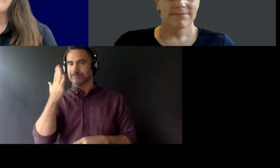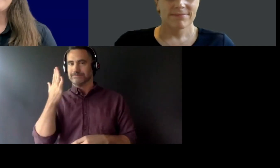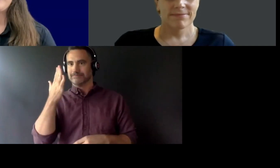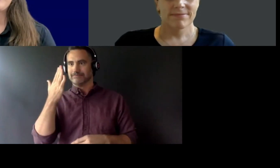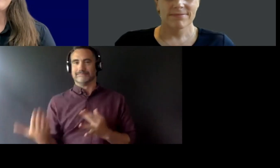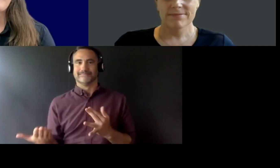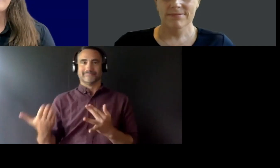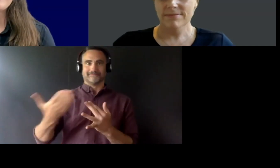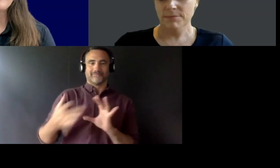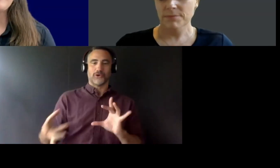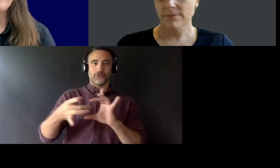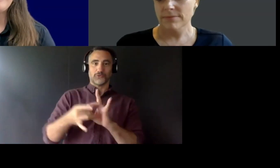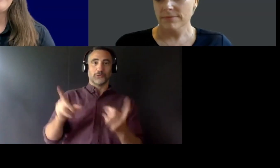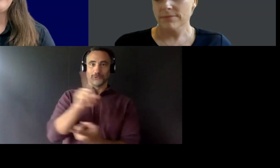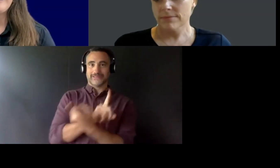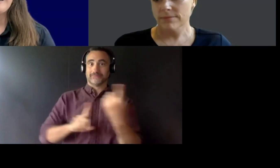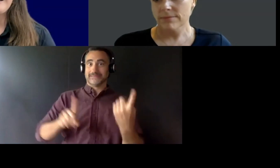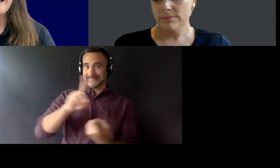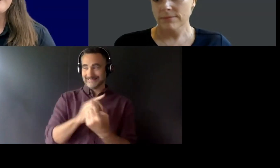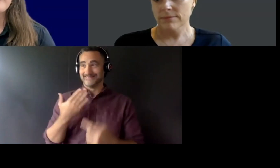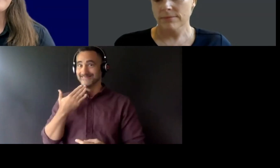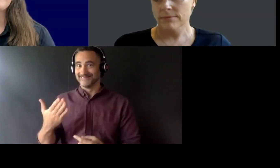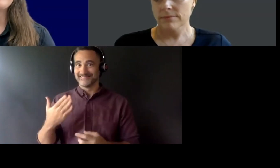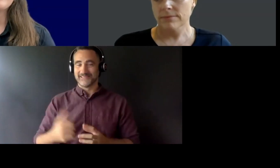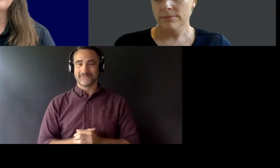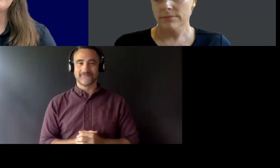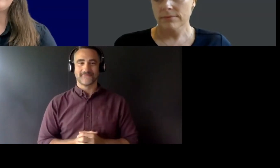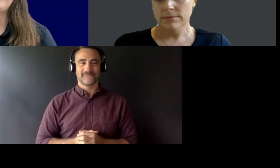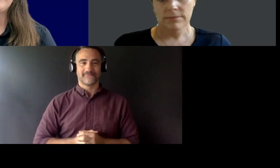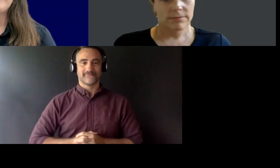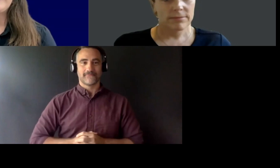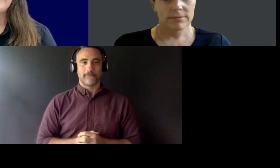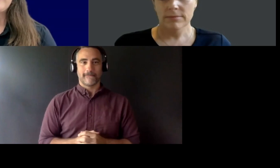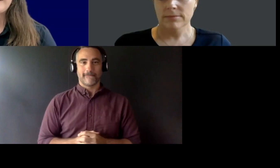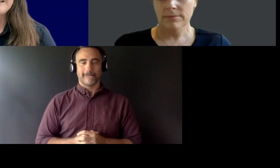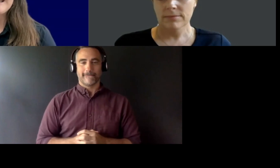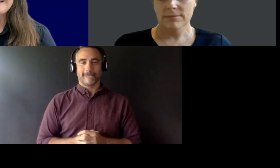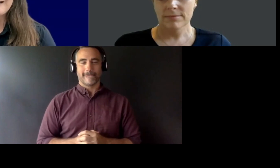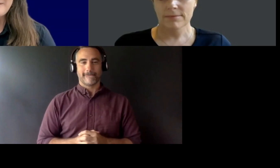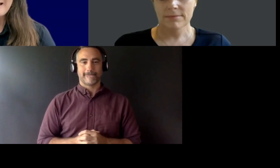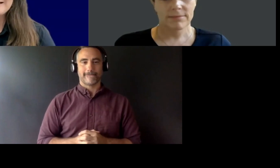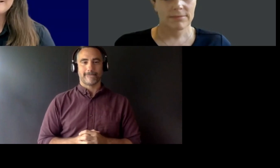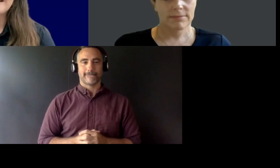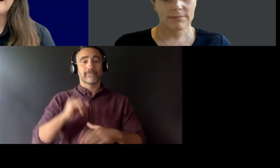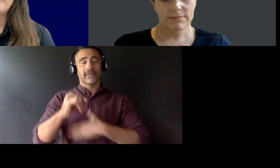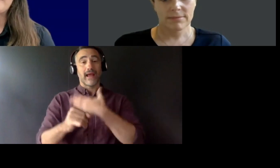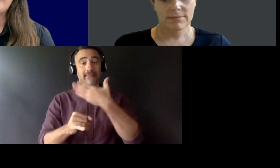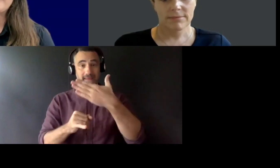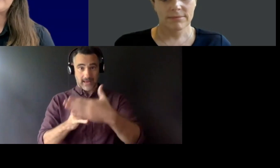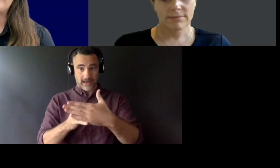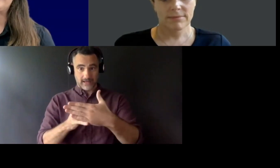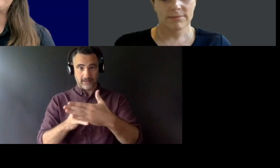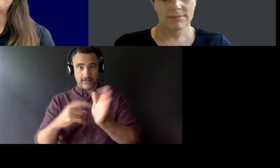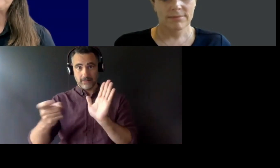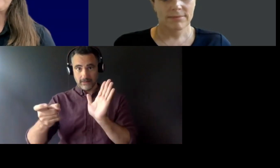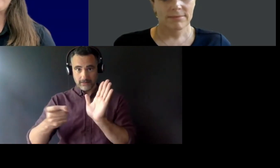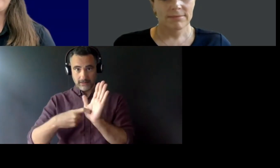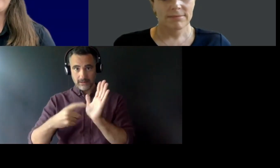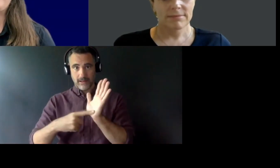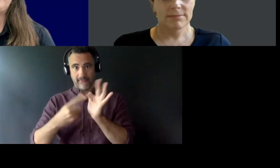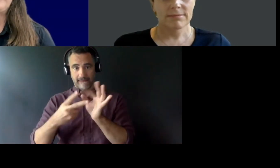Just a reminder when you end the webinar to complete the feedback about the webinar. We